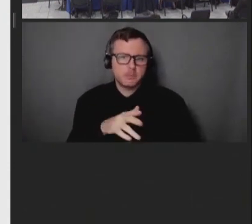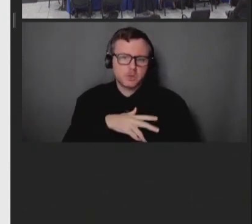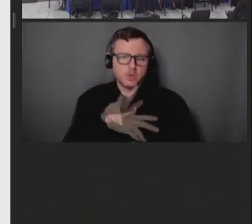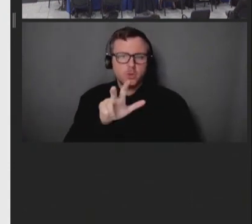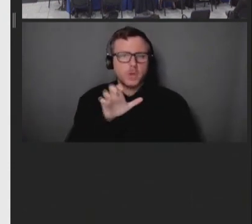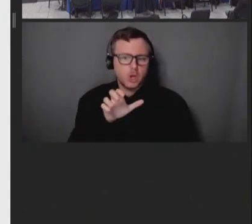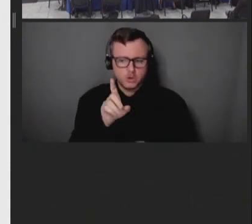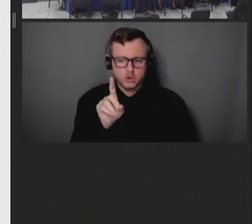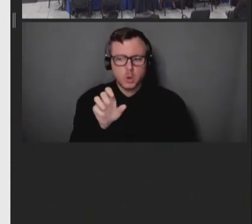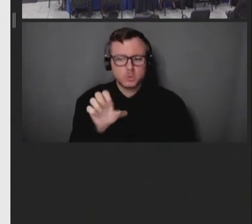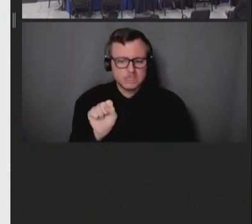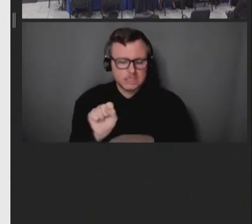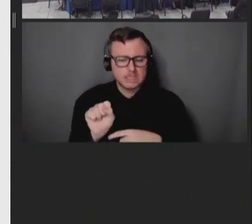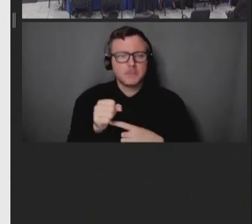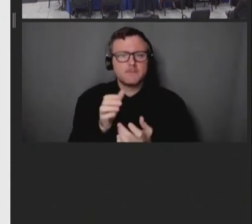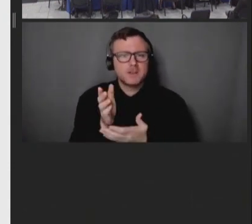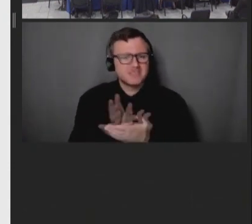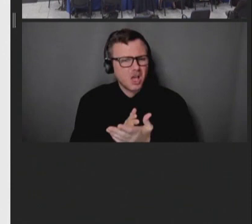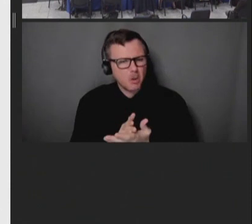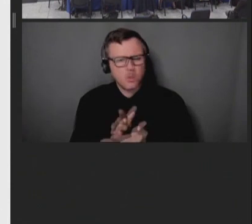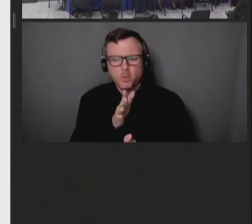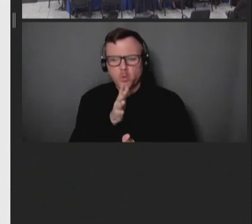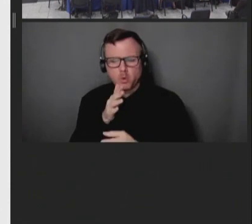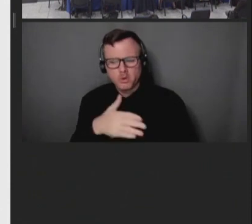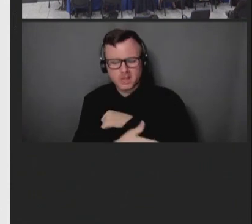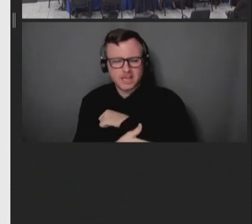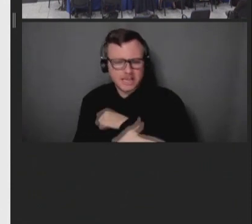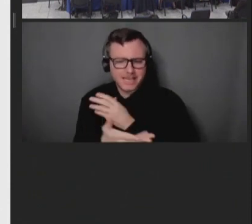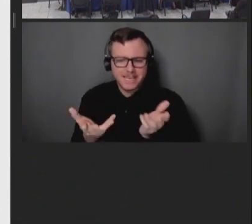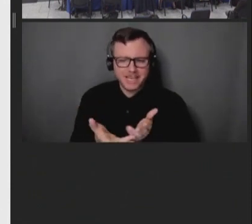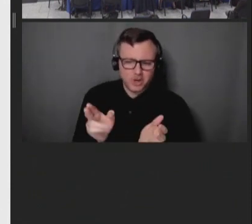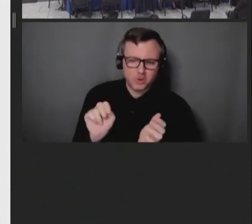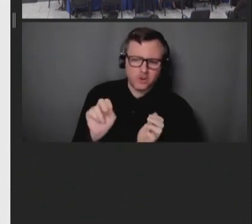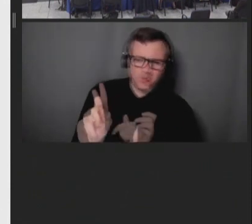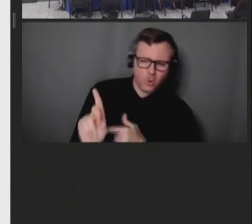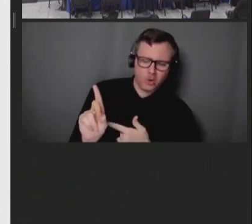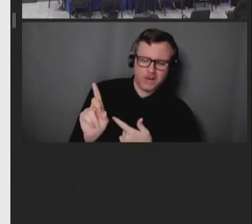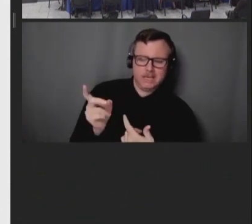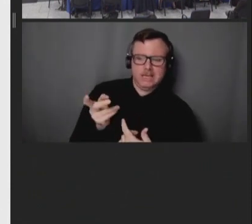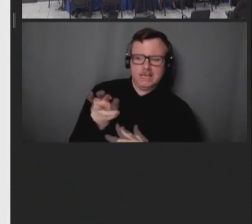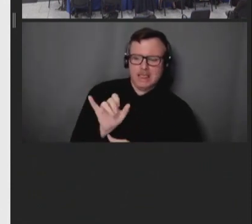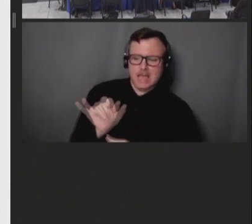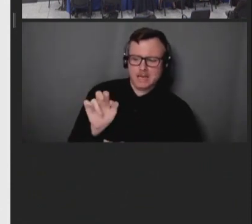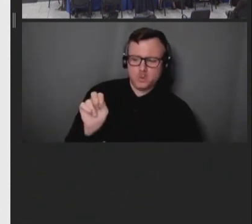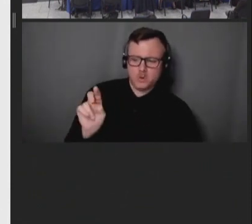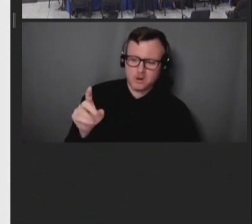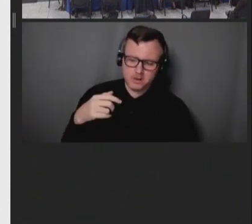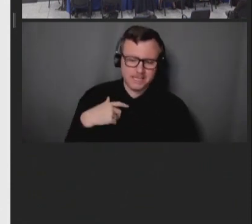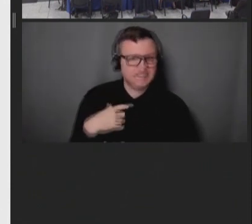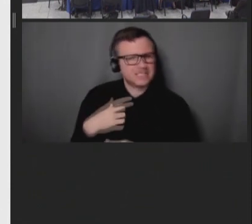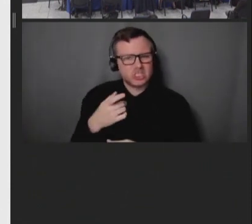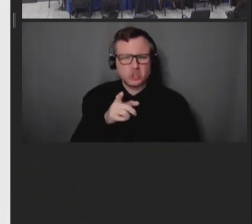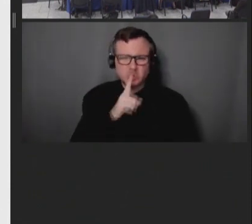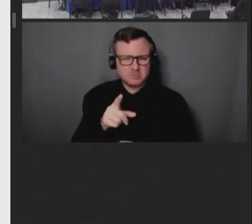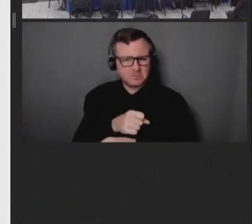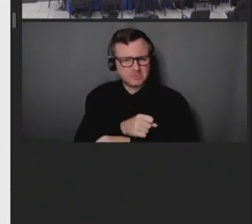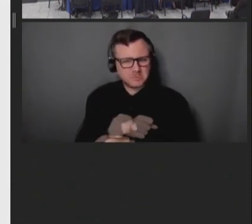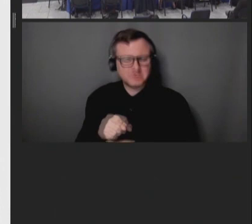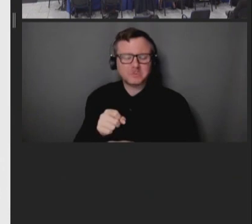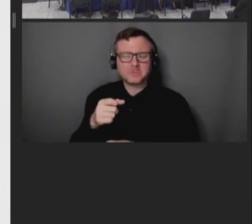which for some rural areas in a state like mine, North Dakota, is a real issue for rural providers.